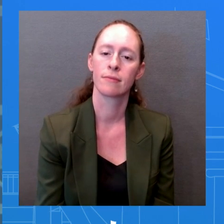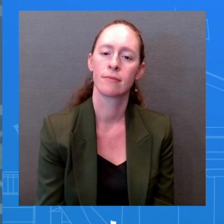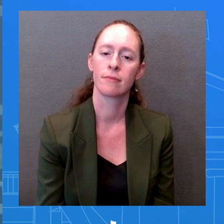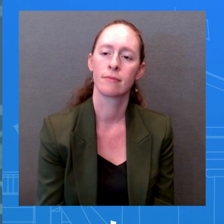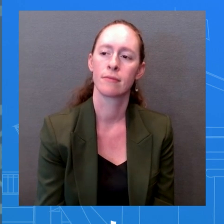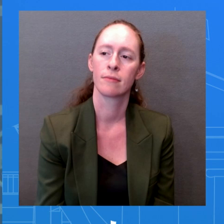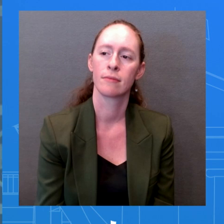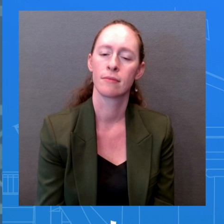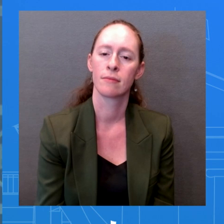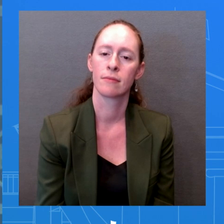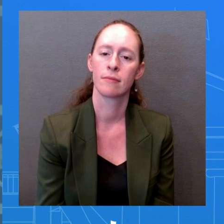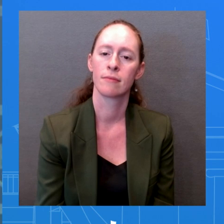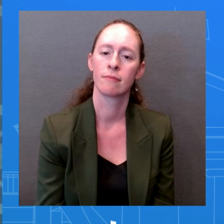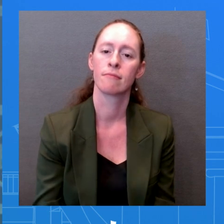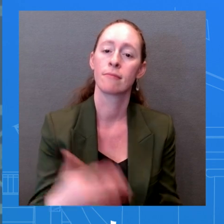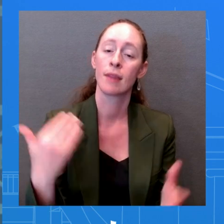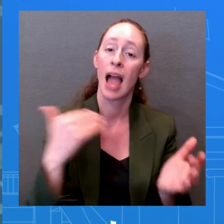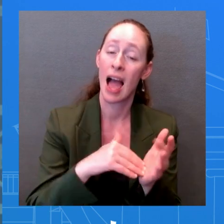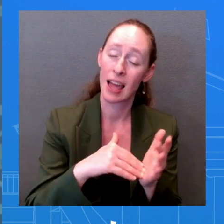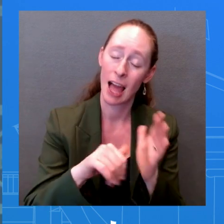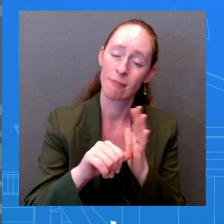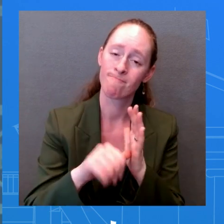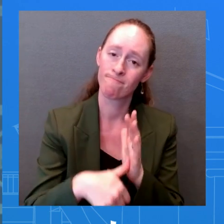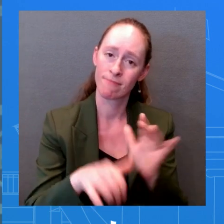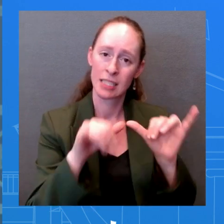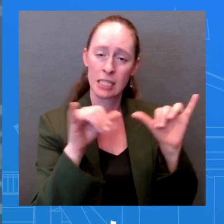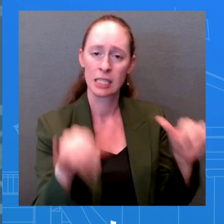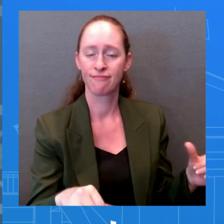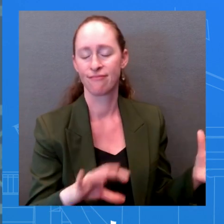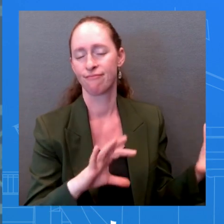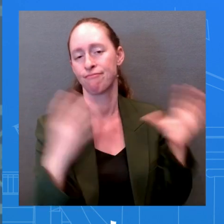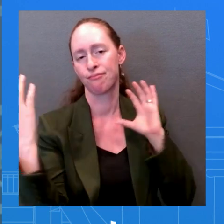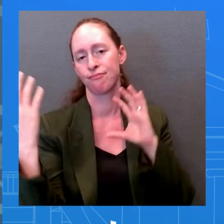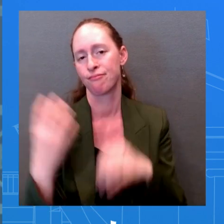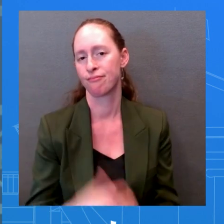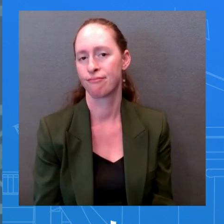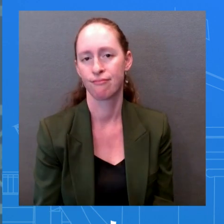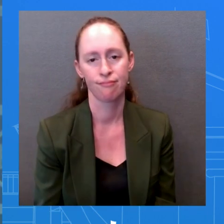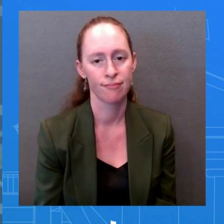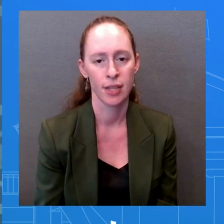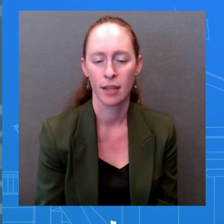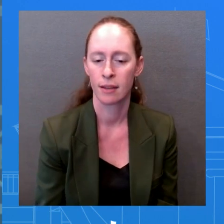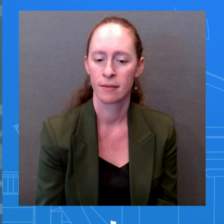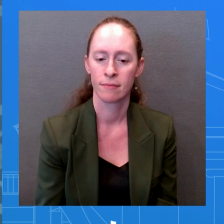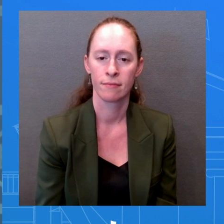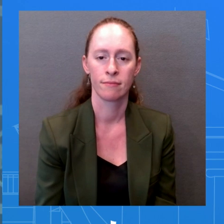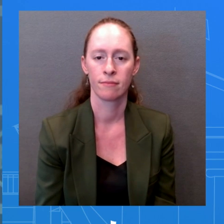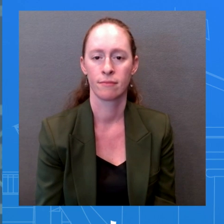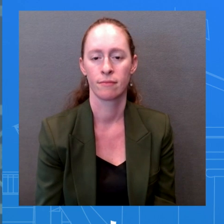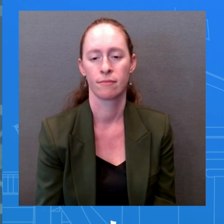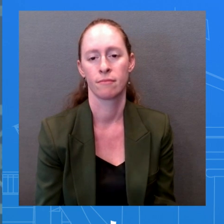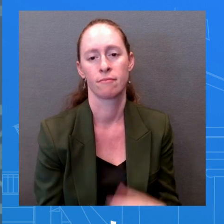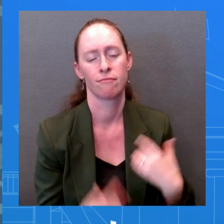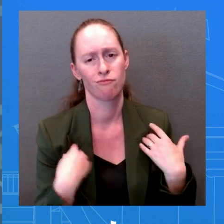And we are -- we want to see Congress act. We want to see bipartisanship to fix the immigration system.